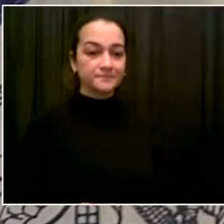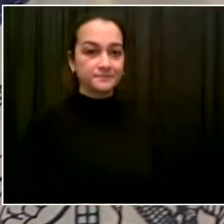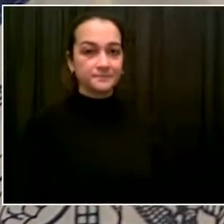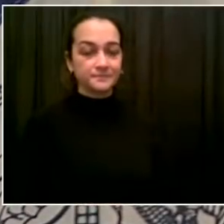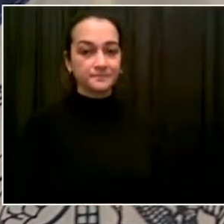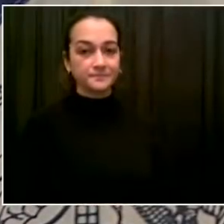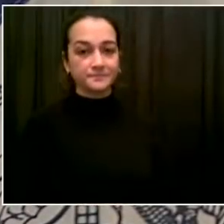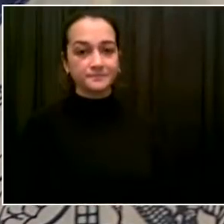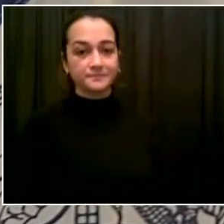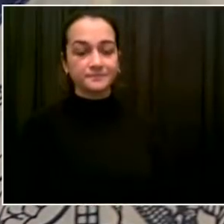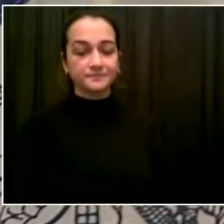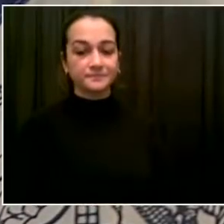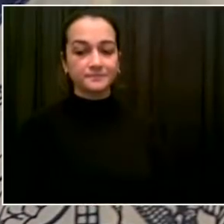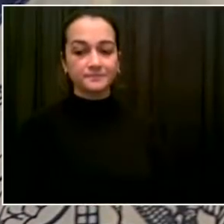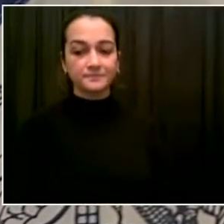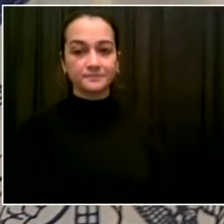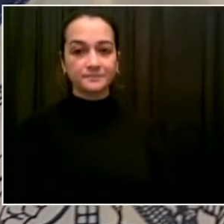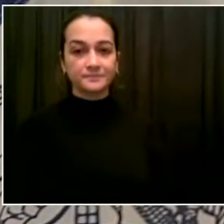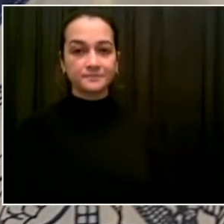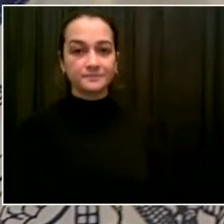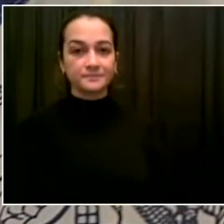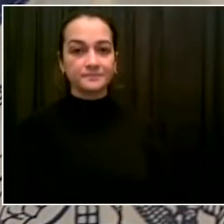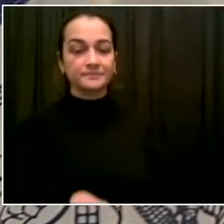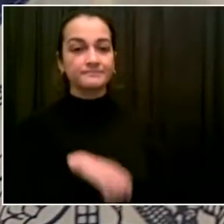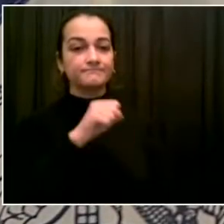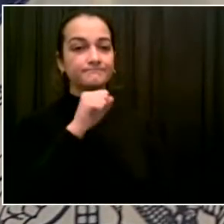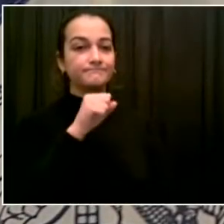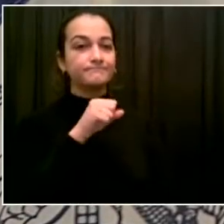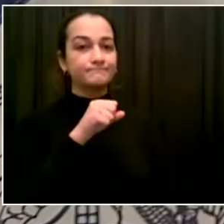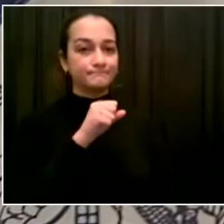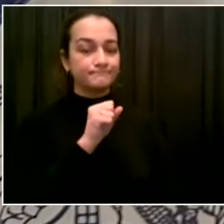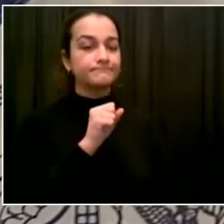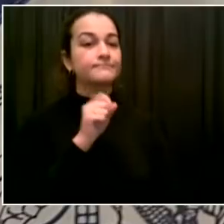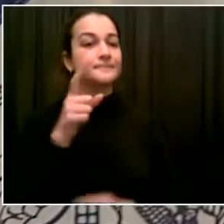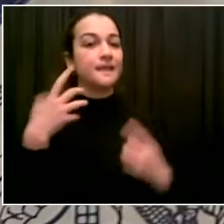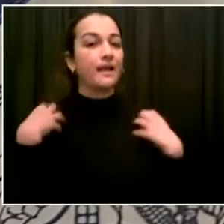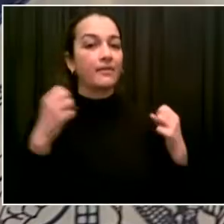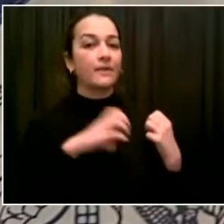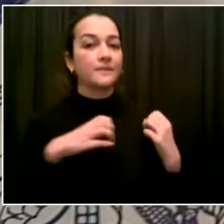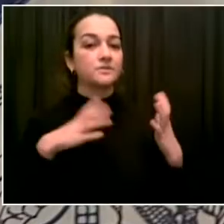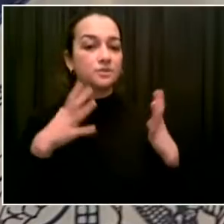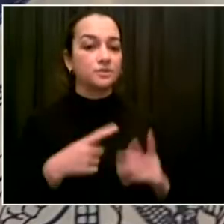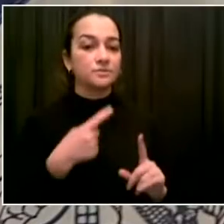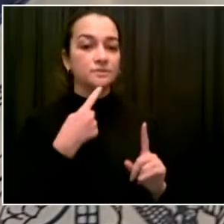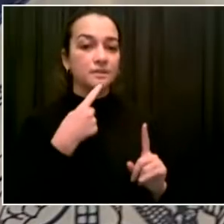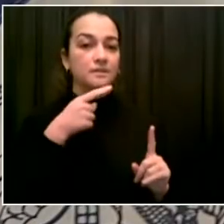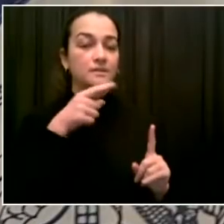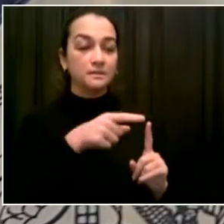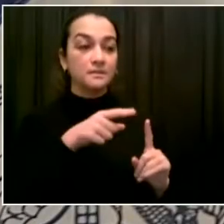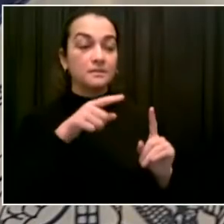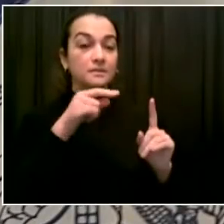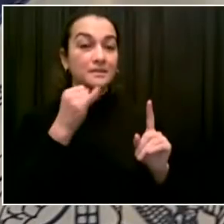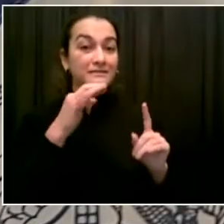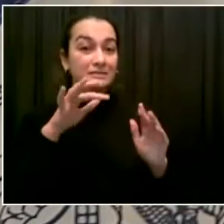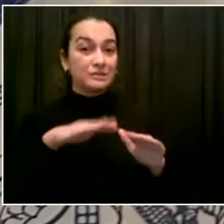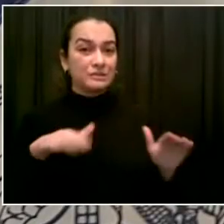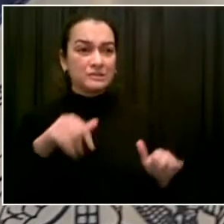QUESTION. Reporter: WE JUST HEARD